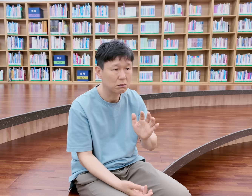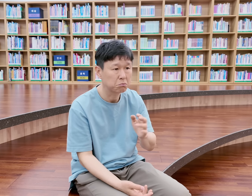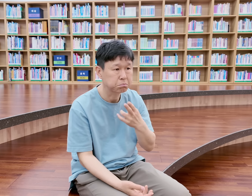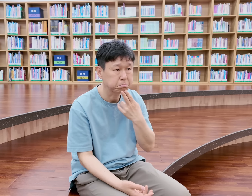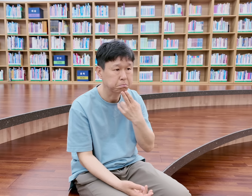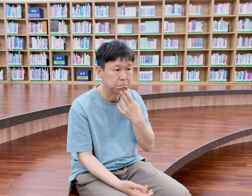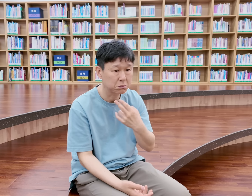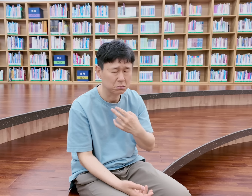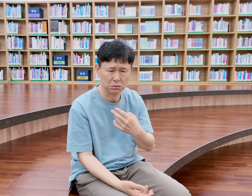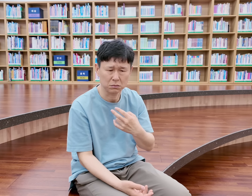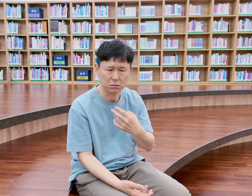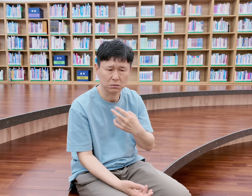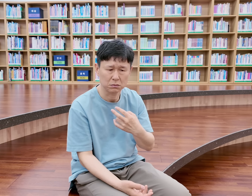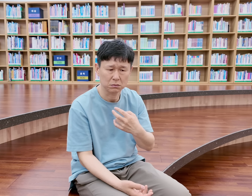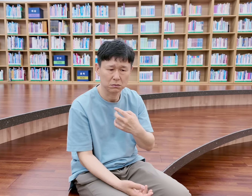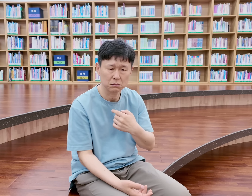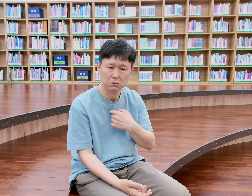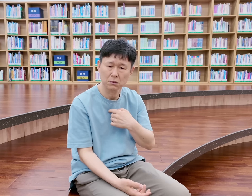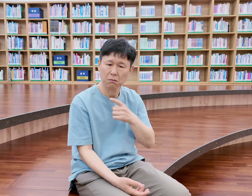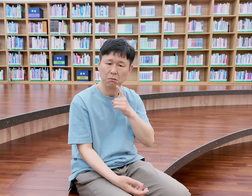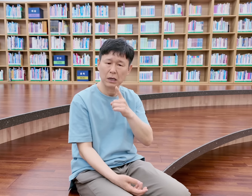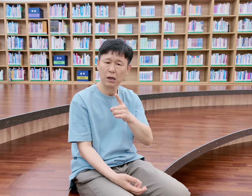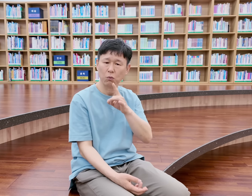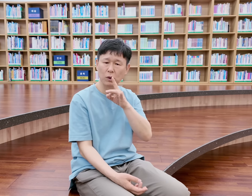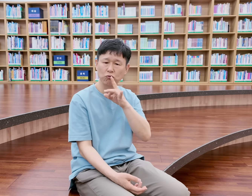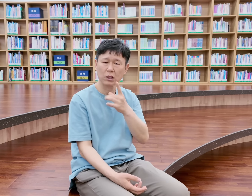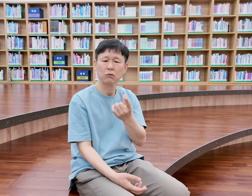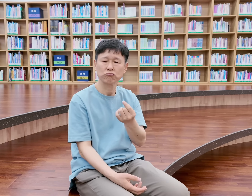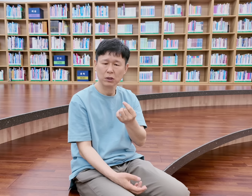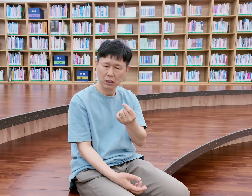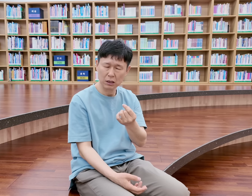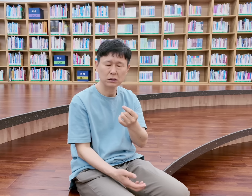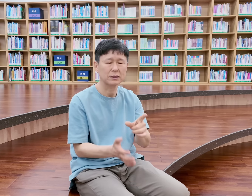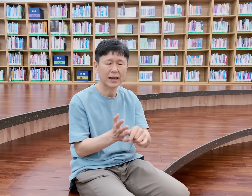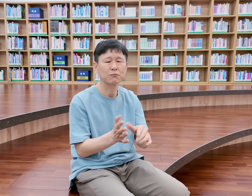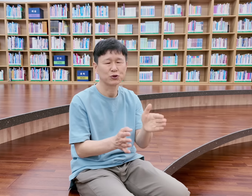he said there was no program like this. It didn't make sense, but from then on,